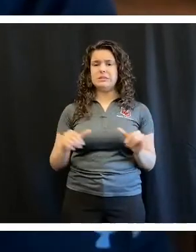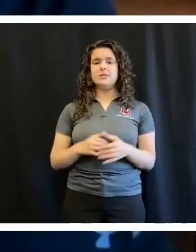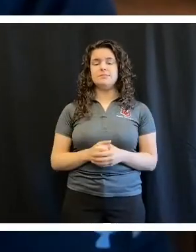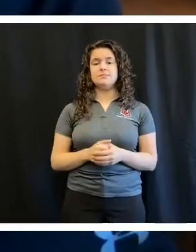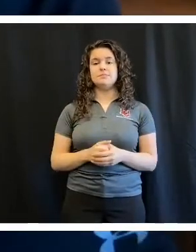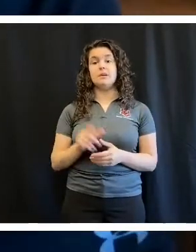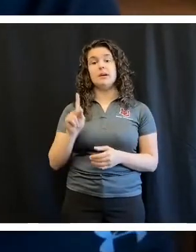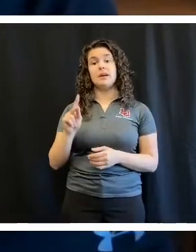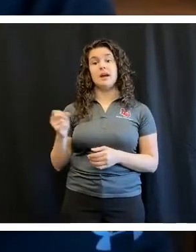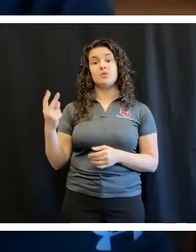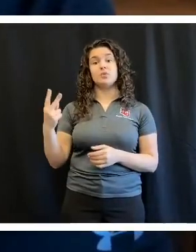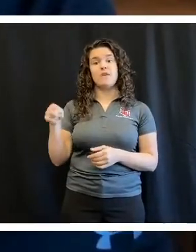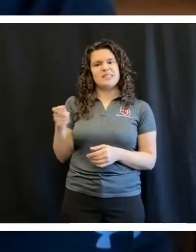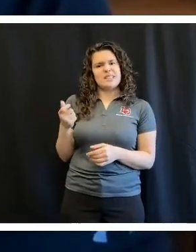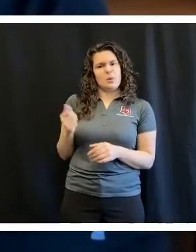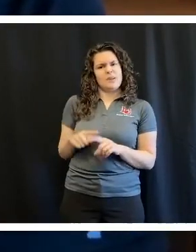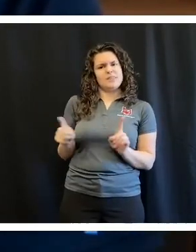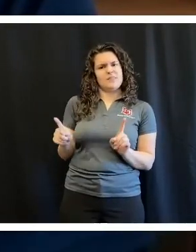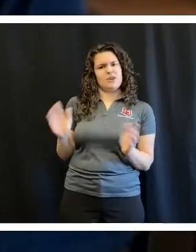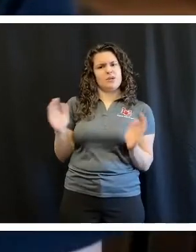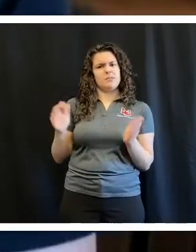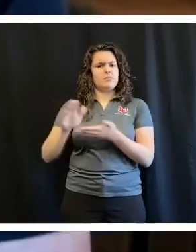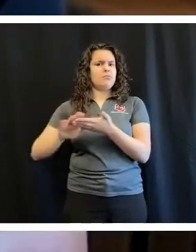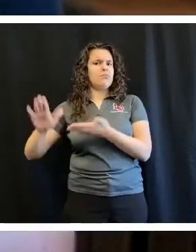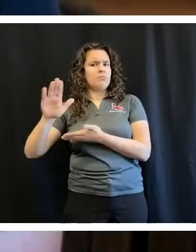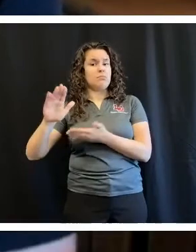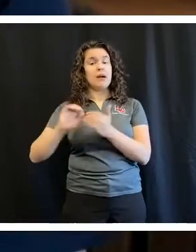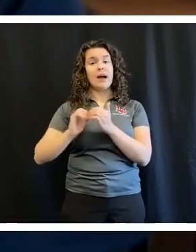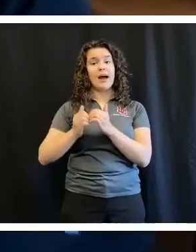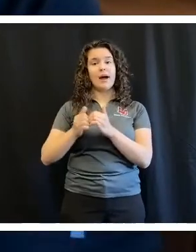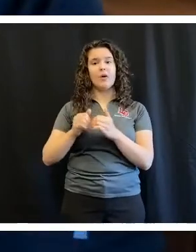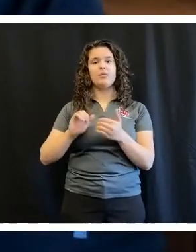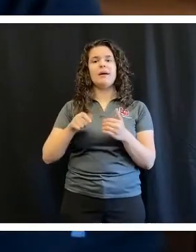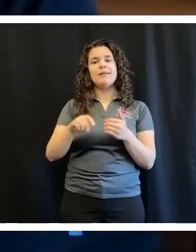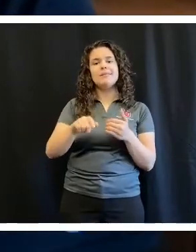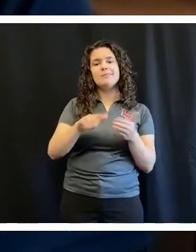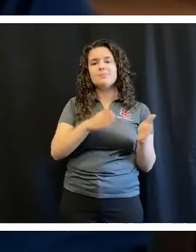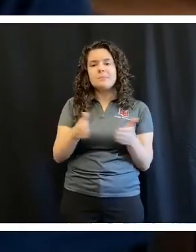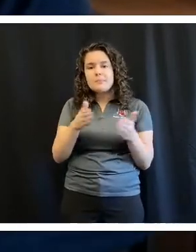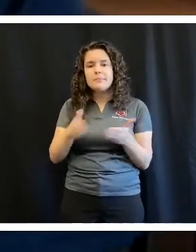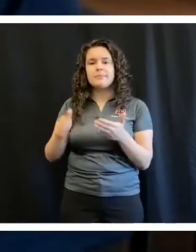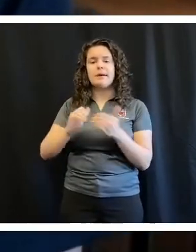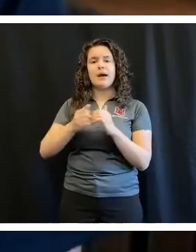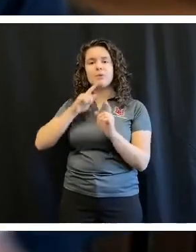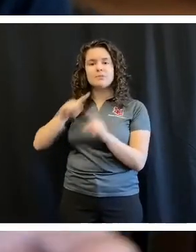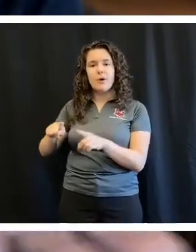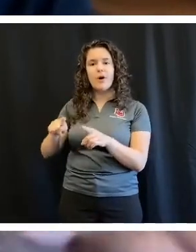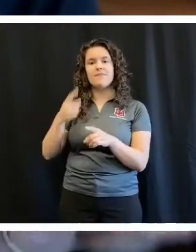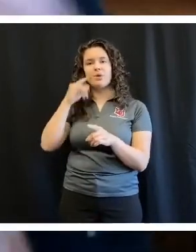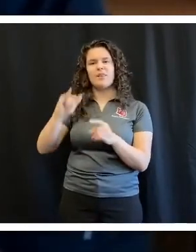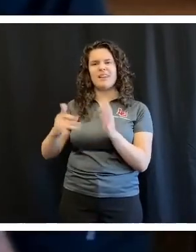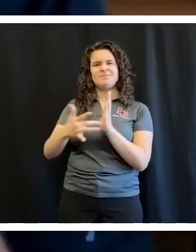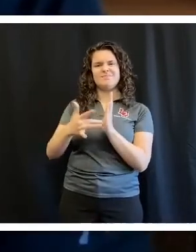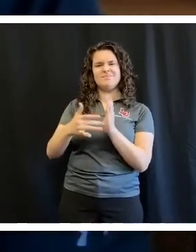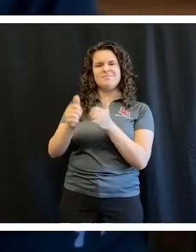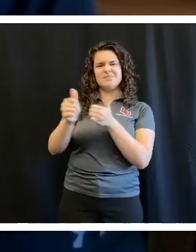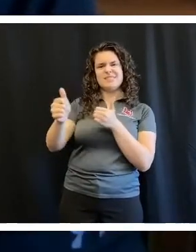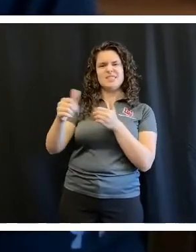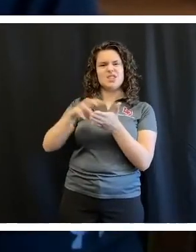than higher ed is regarding the preparation and response and its move to distance learning. So, at LU, like you mentioned, we kind of took it in stride.